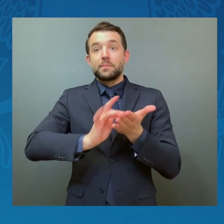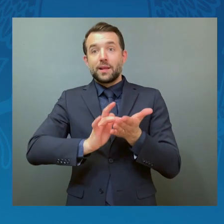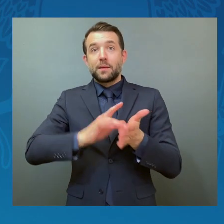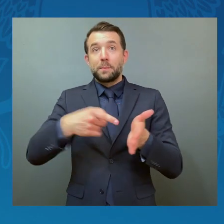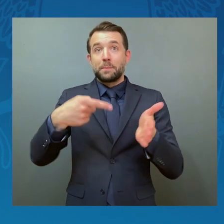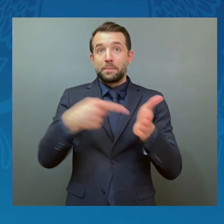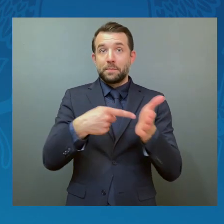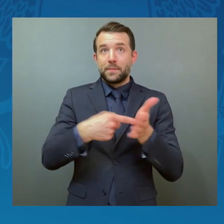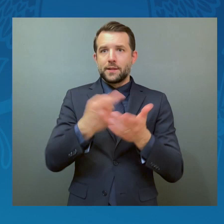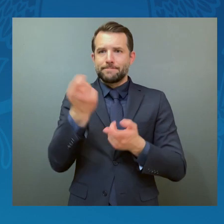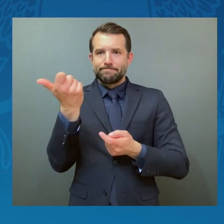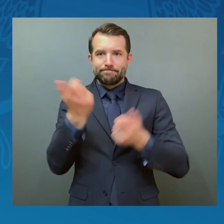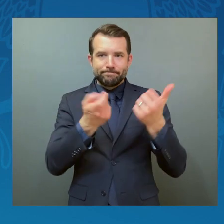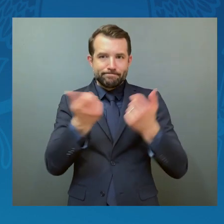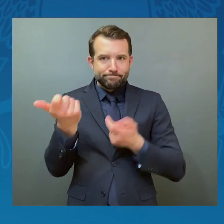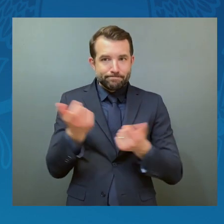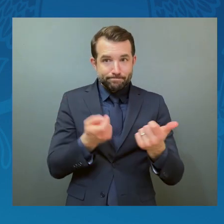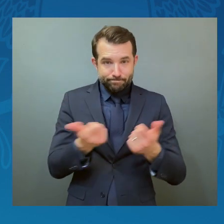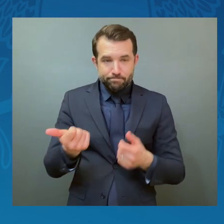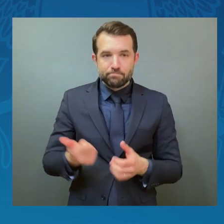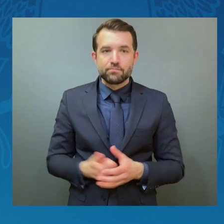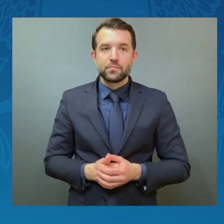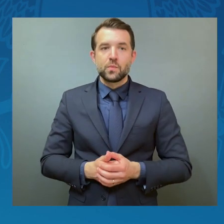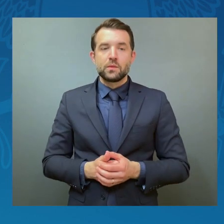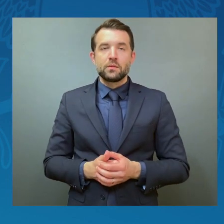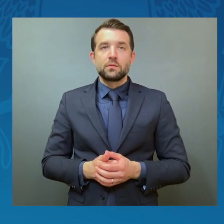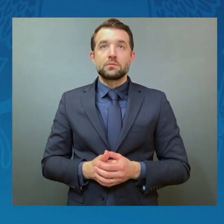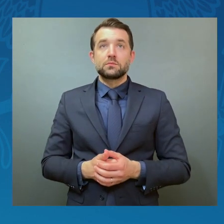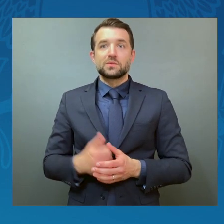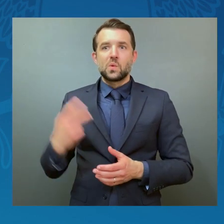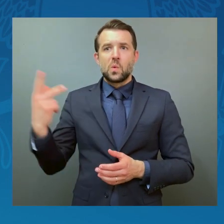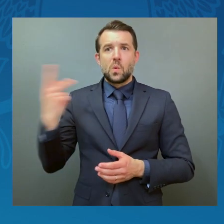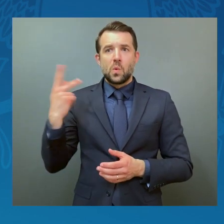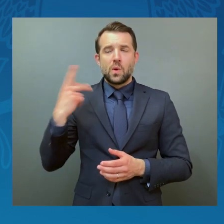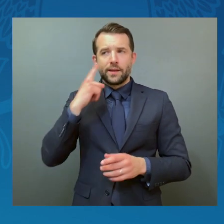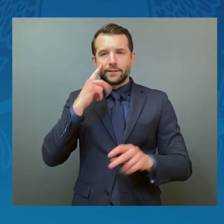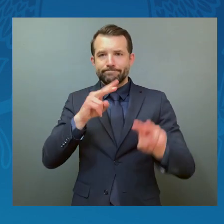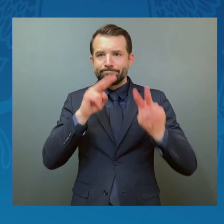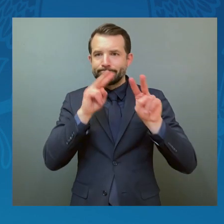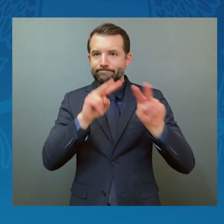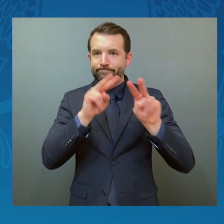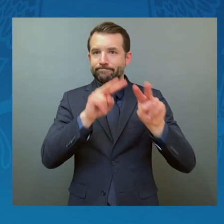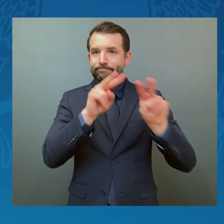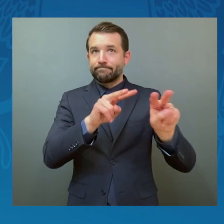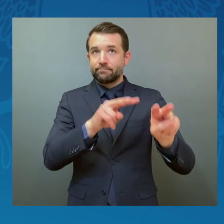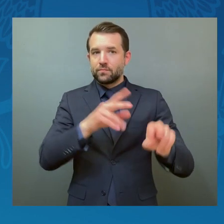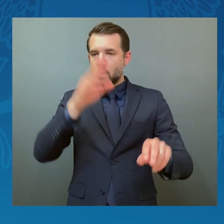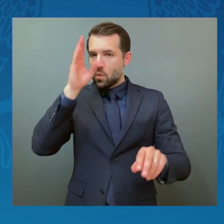and our administration intends to keep an eye on that progress. At the same time,